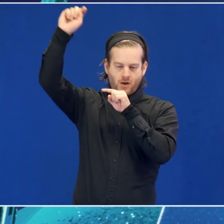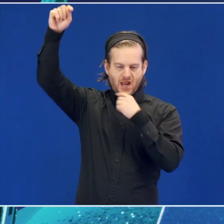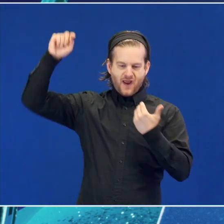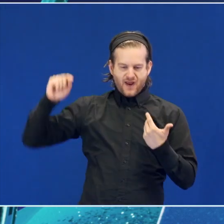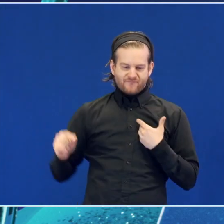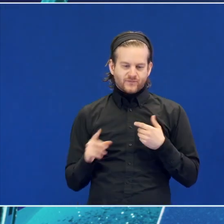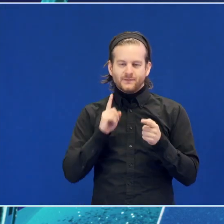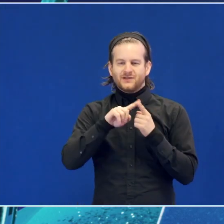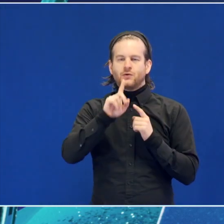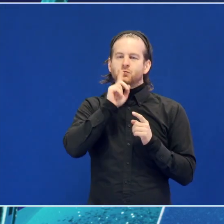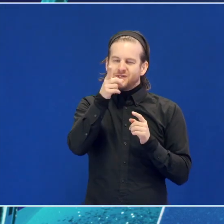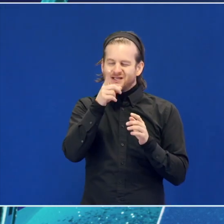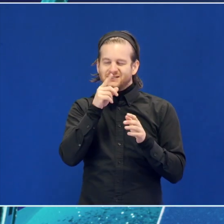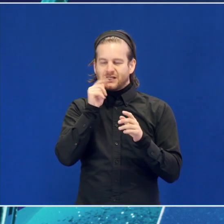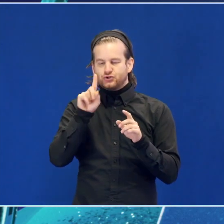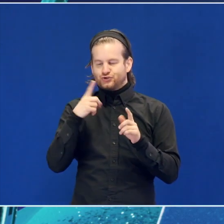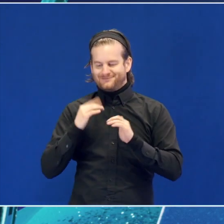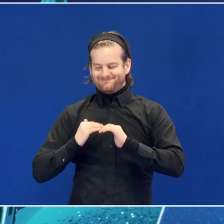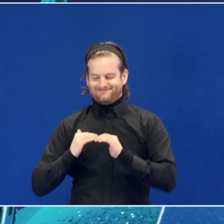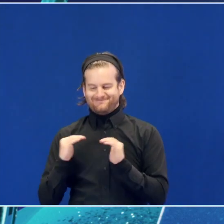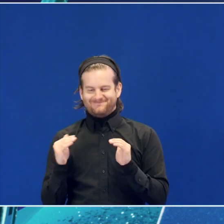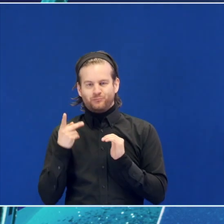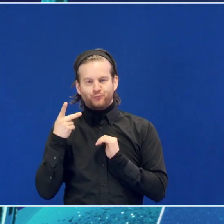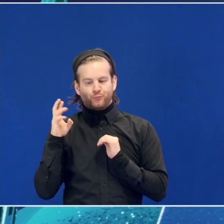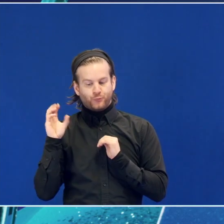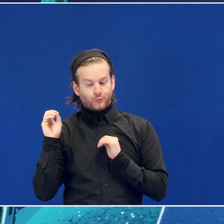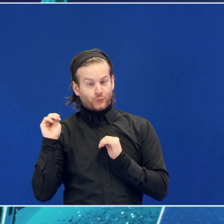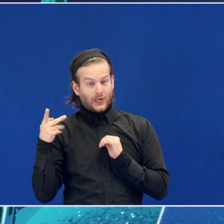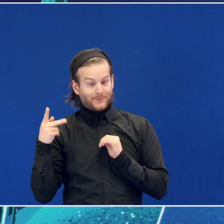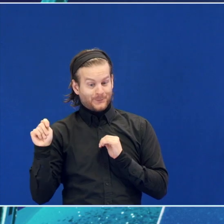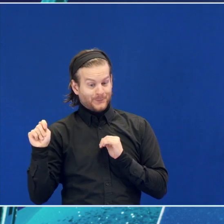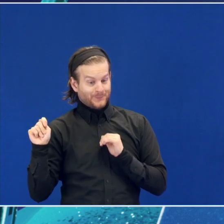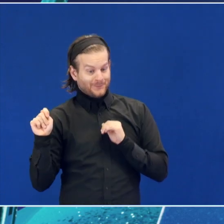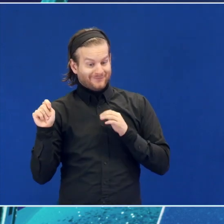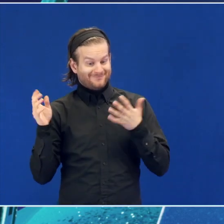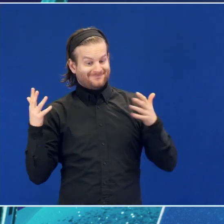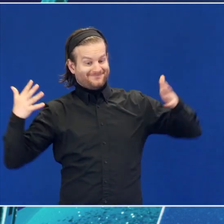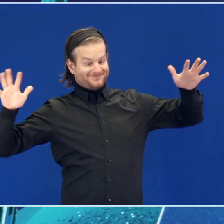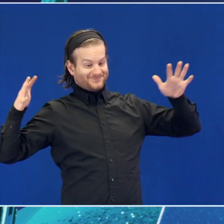like not a magical prompt that made code more accessible,